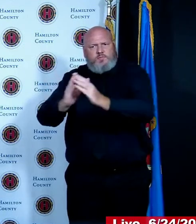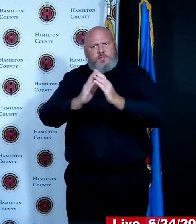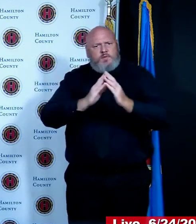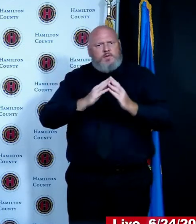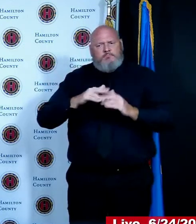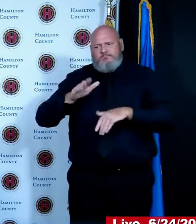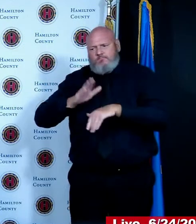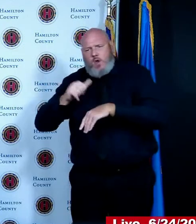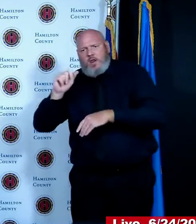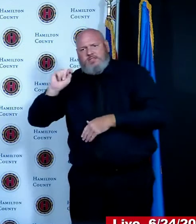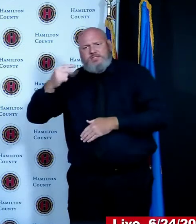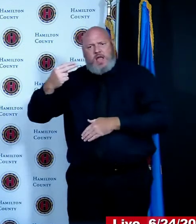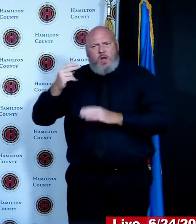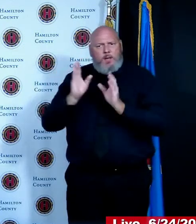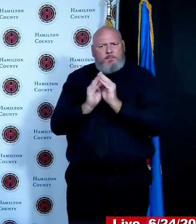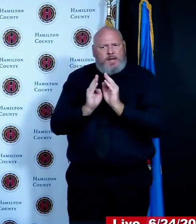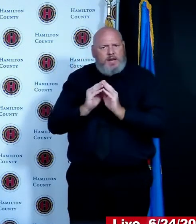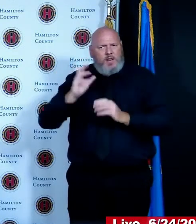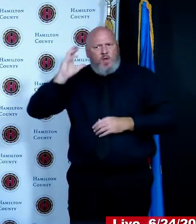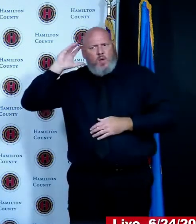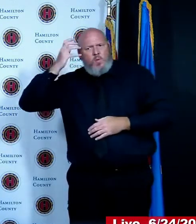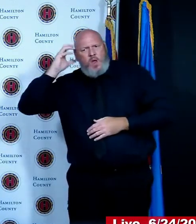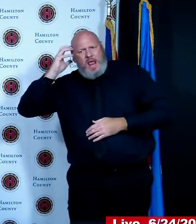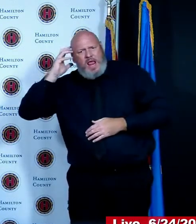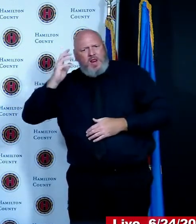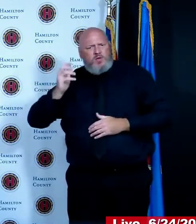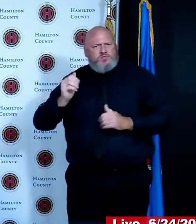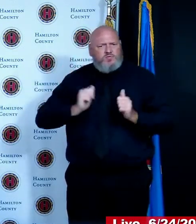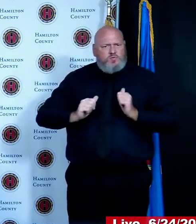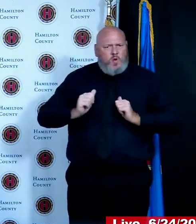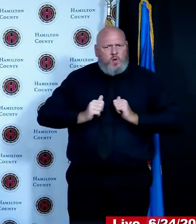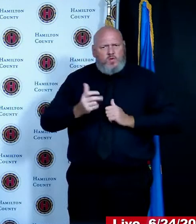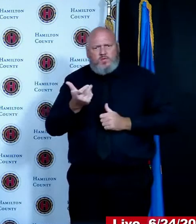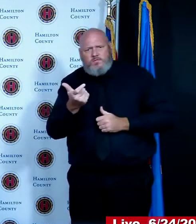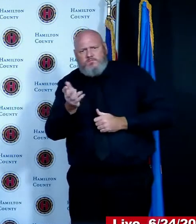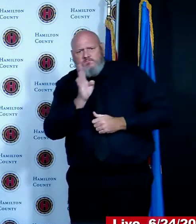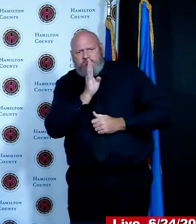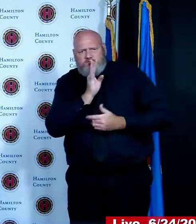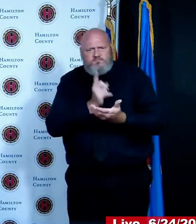groups we're working really hard to make sure that we are communicating